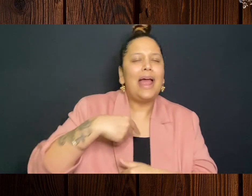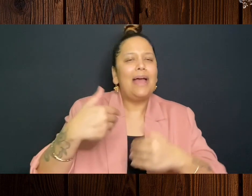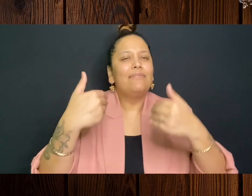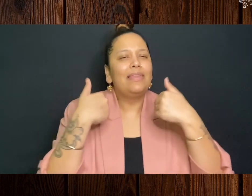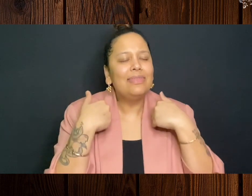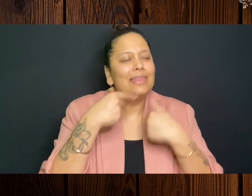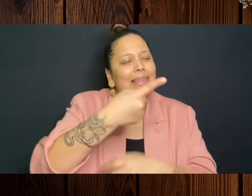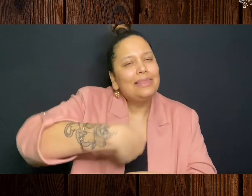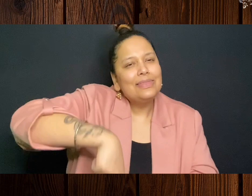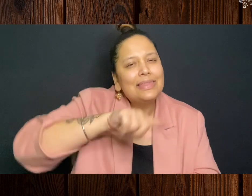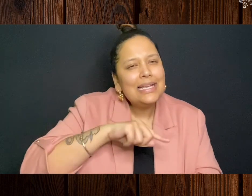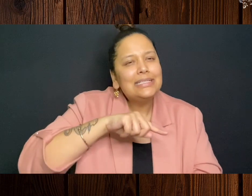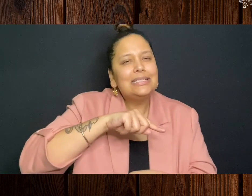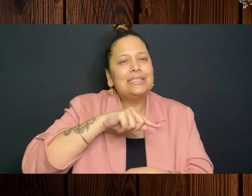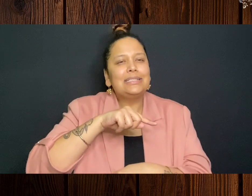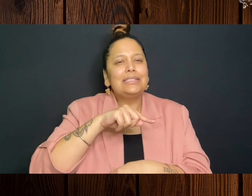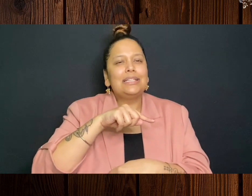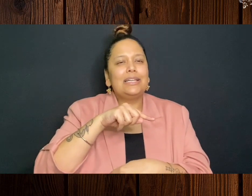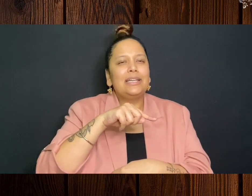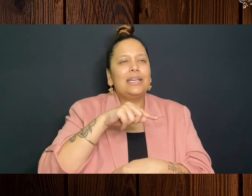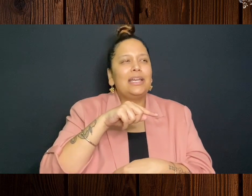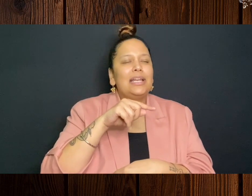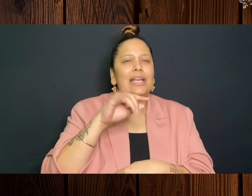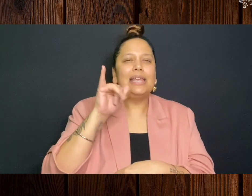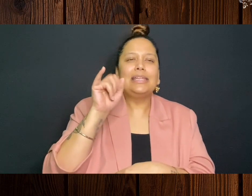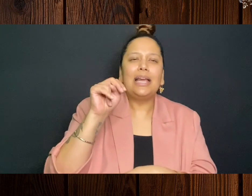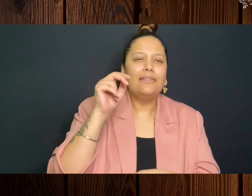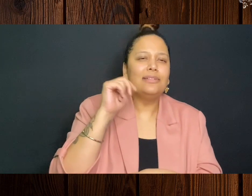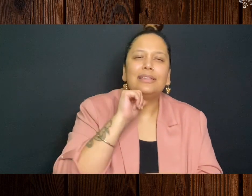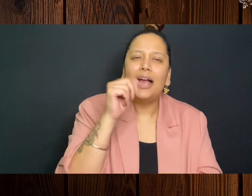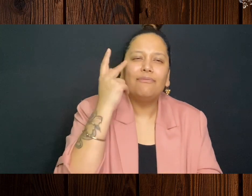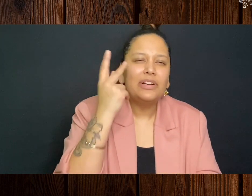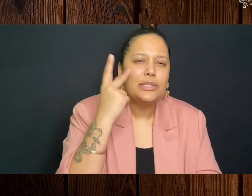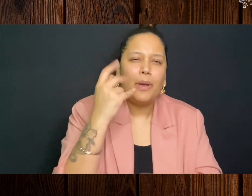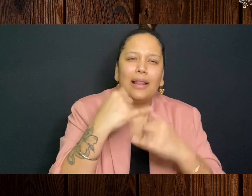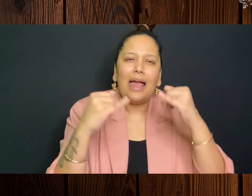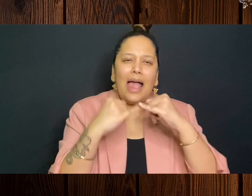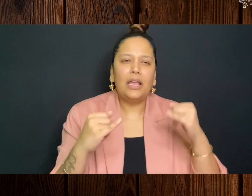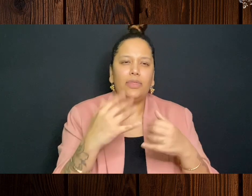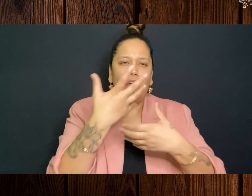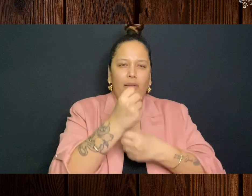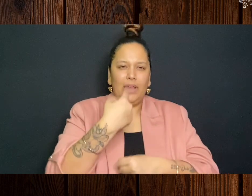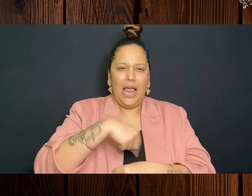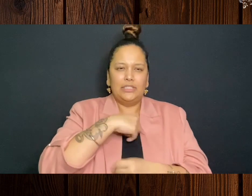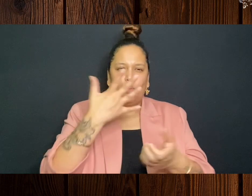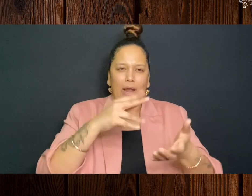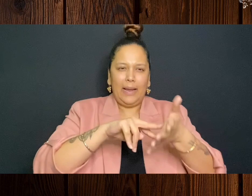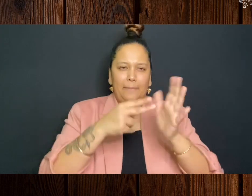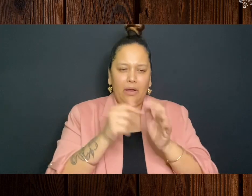invisible lines that confine us to what folk is and what it's supposed to mean, and how far it can reach and how